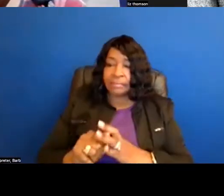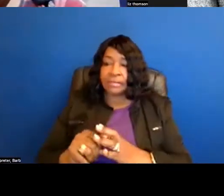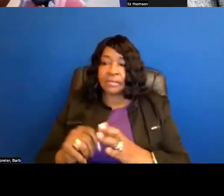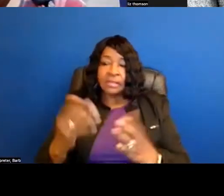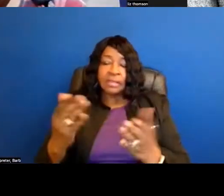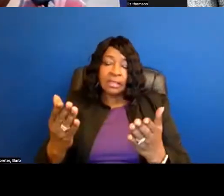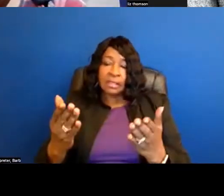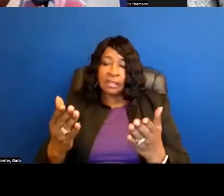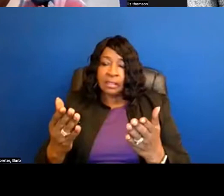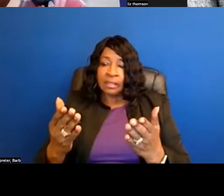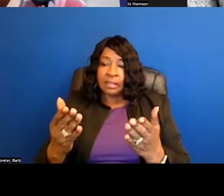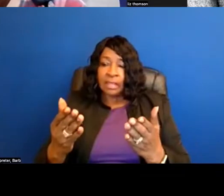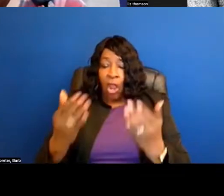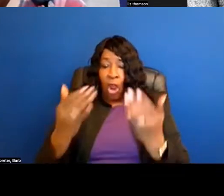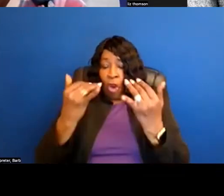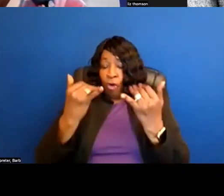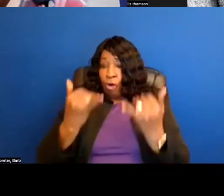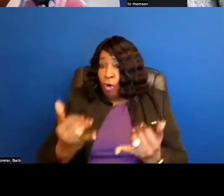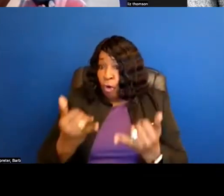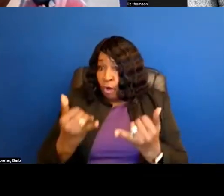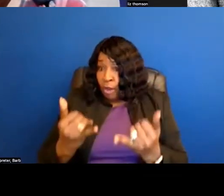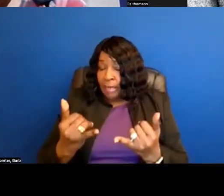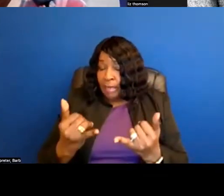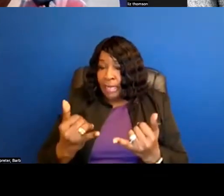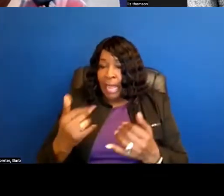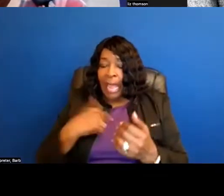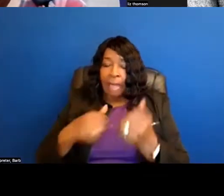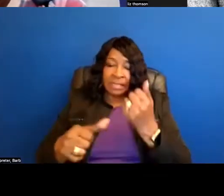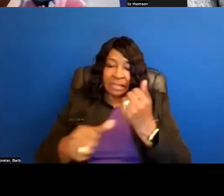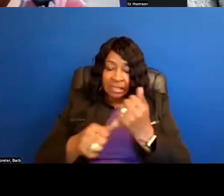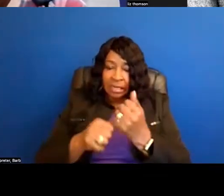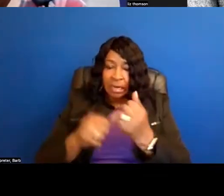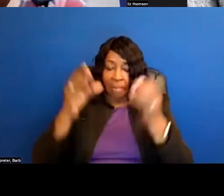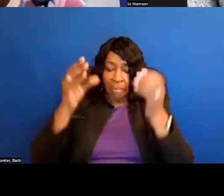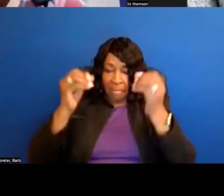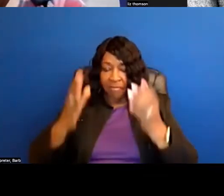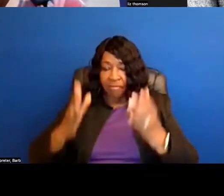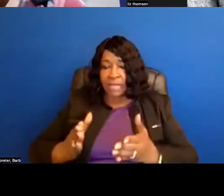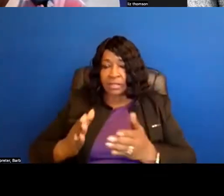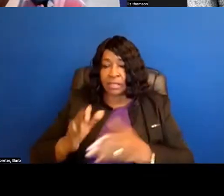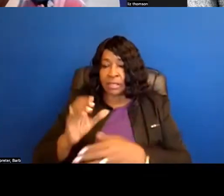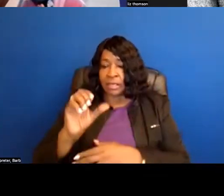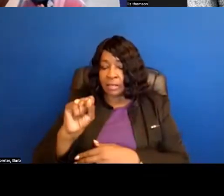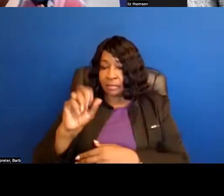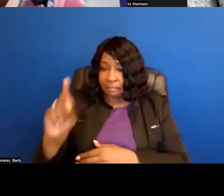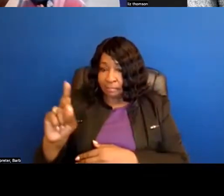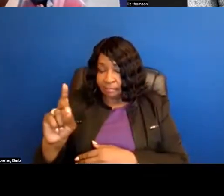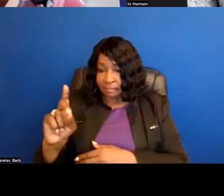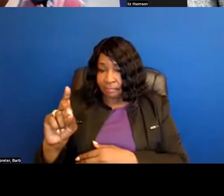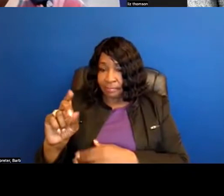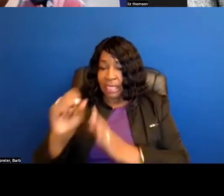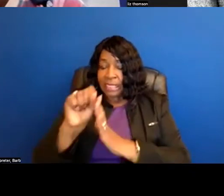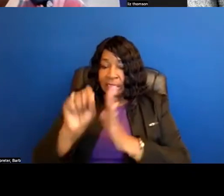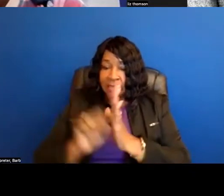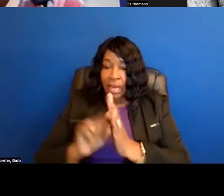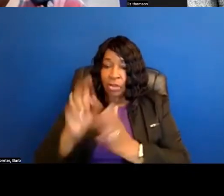Currently I am an assistant professor at San Diego State University in the Department of Administration Rehabilitation